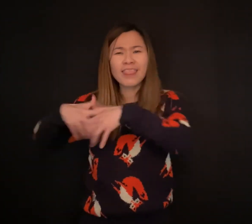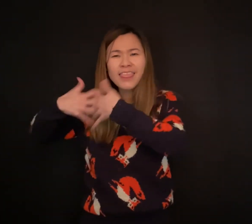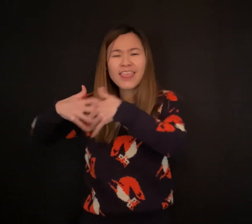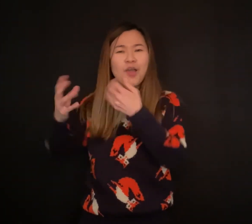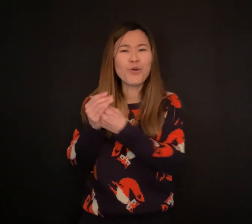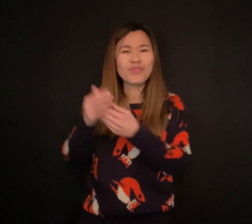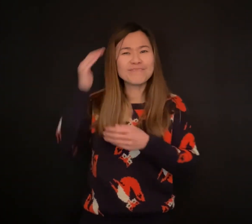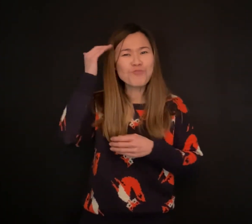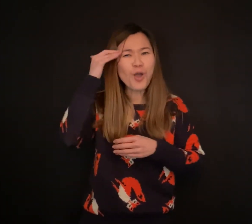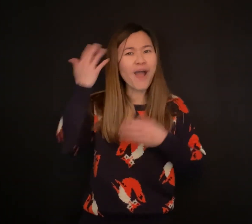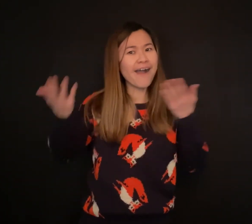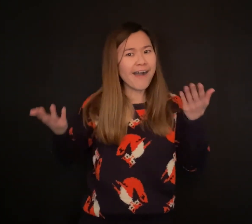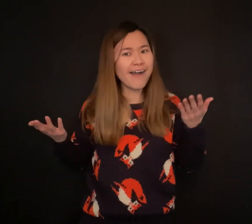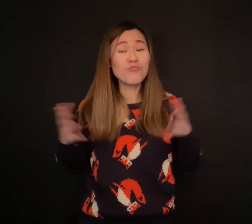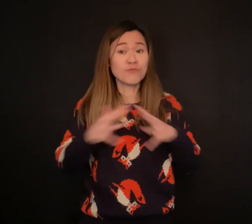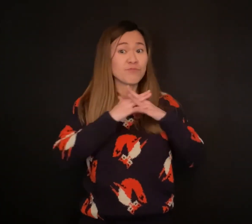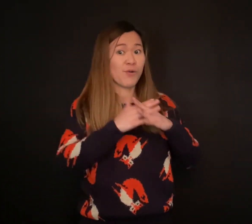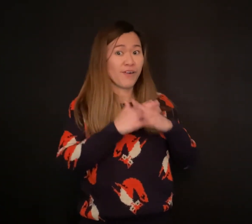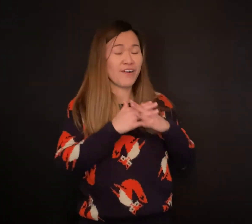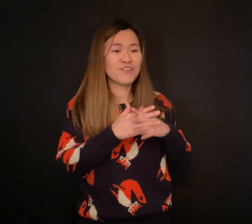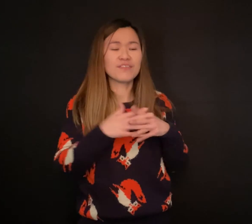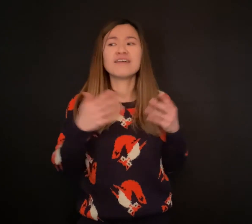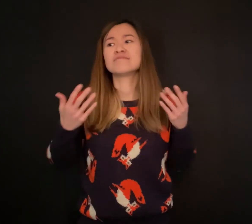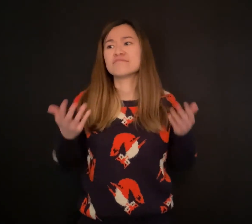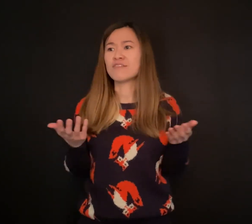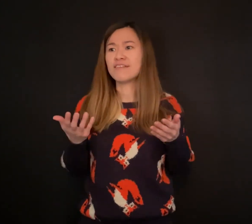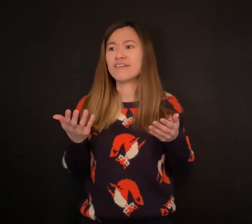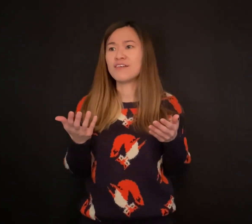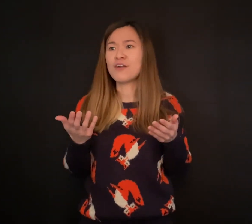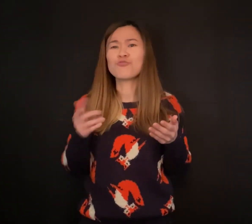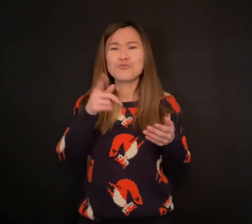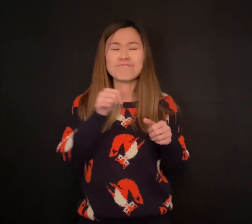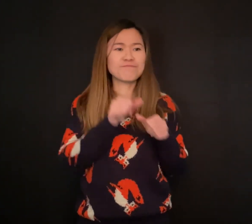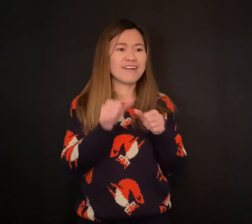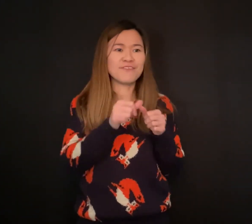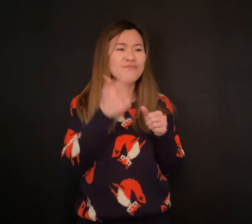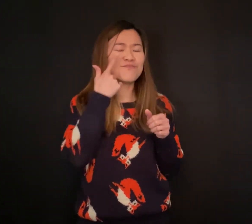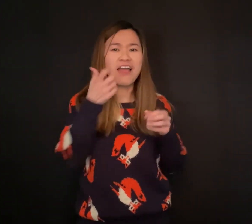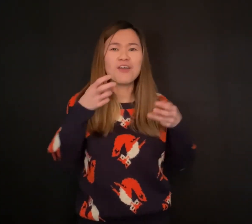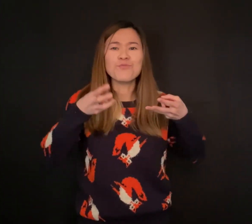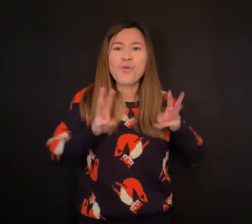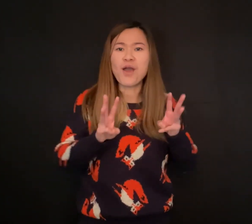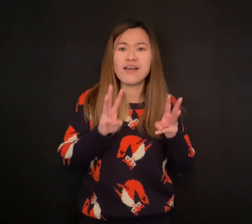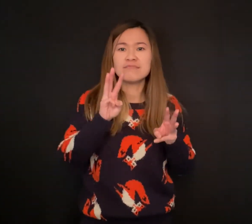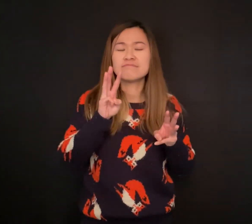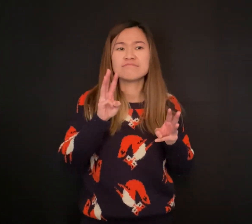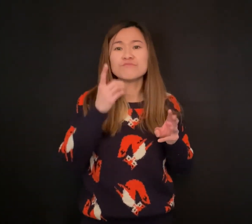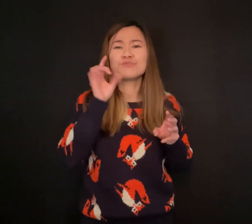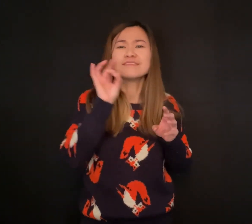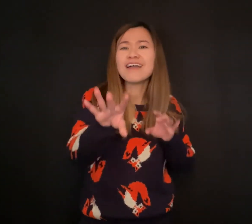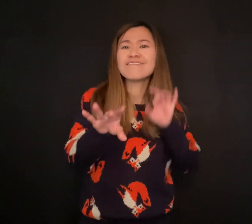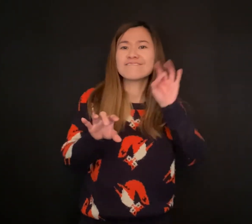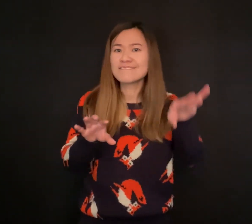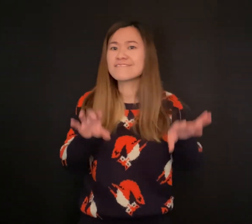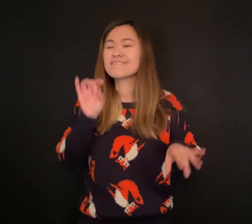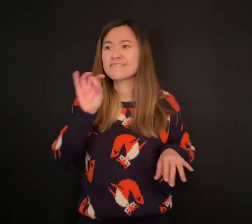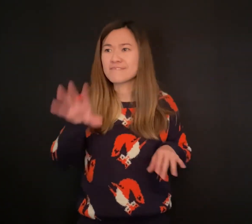Keep your brain working, it's really valuable. Better to find something for yourself.